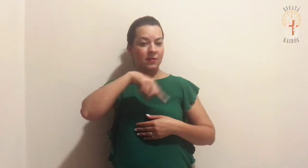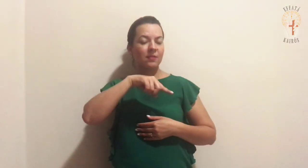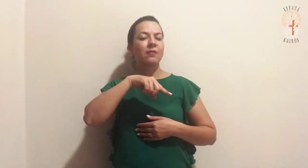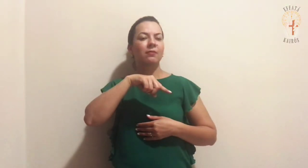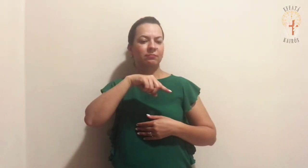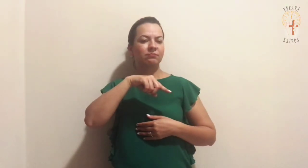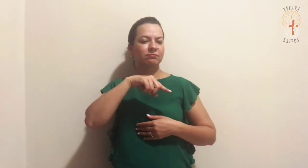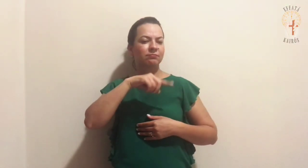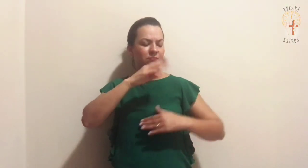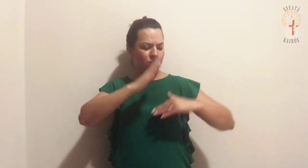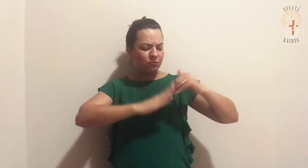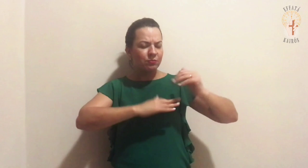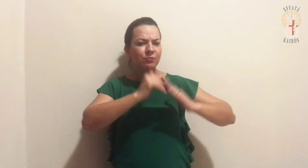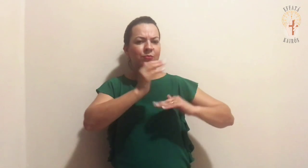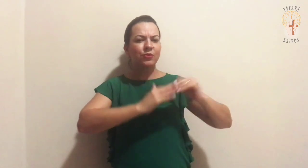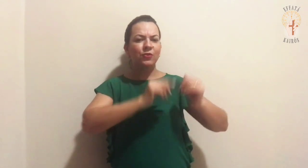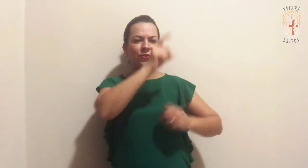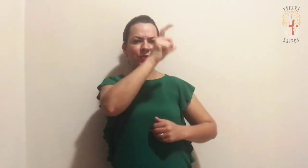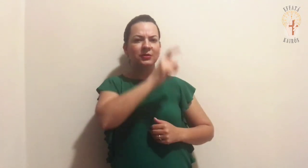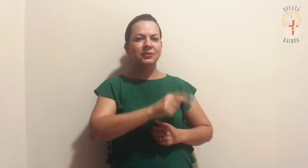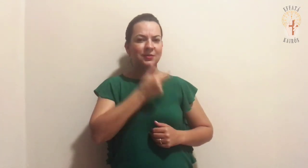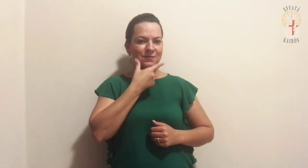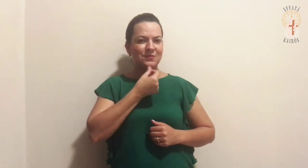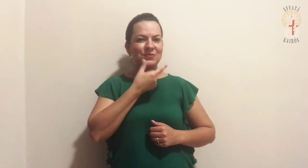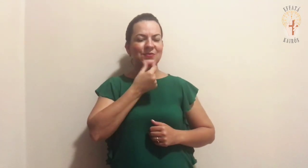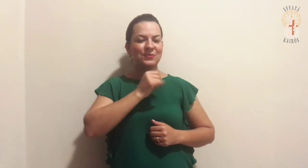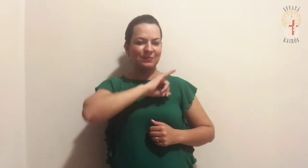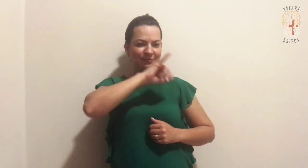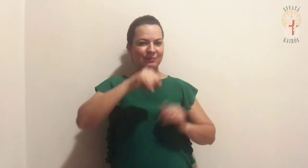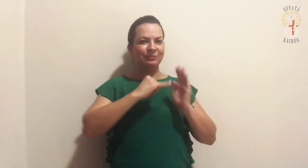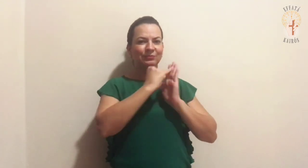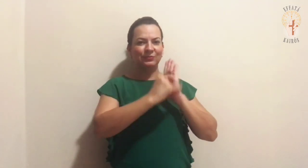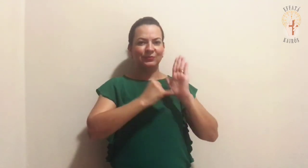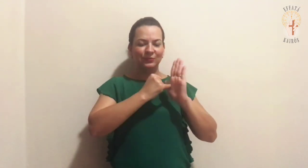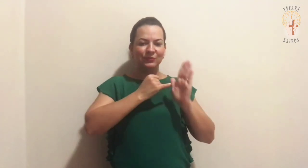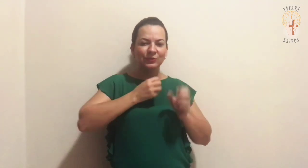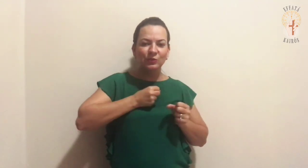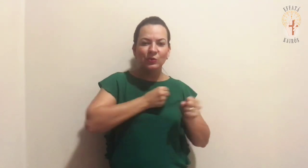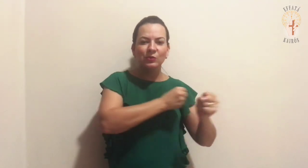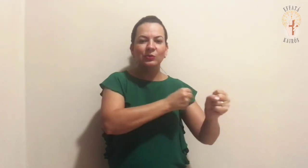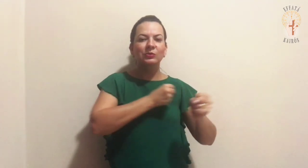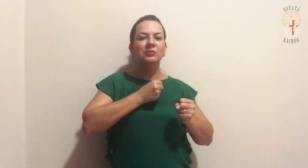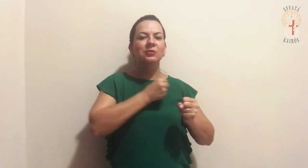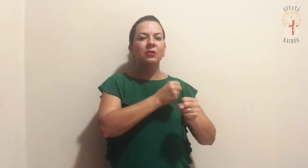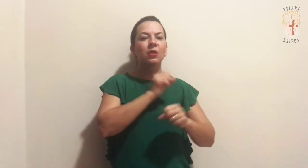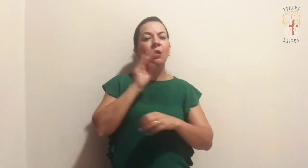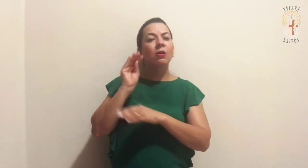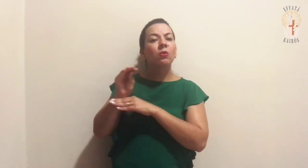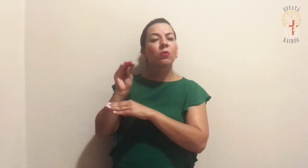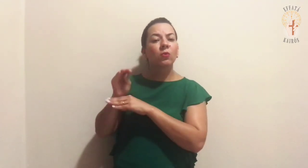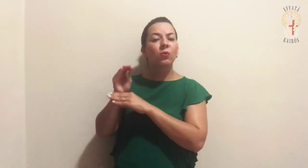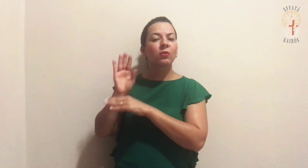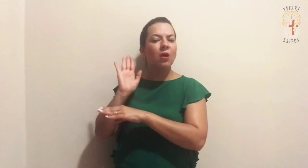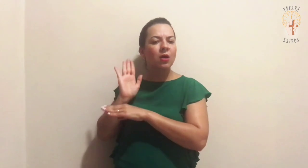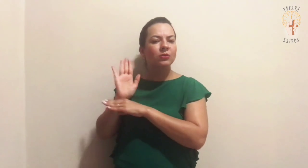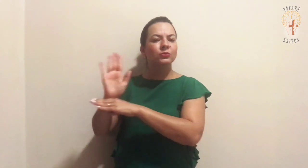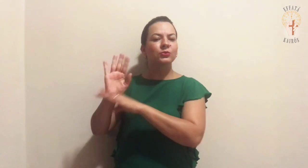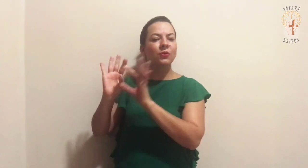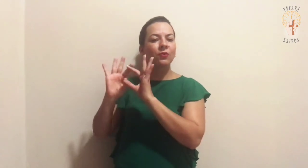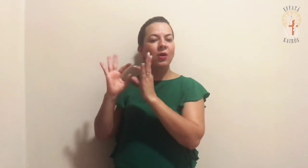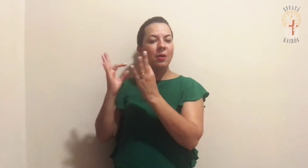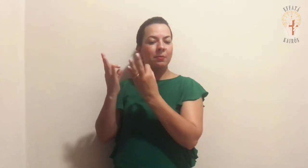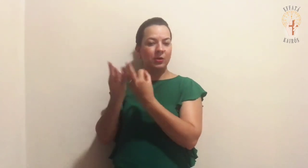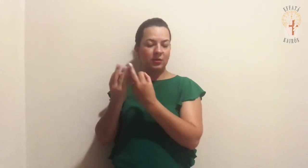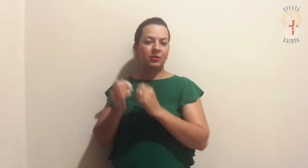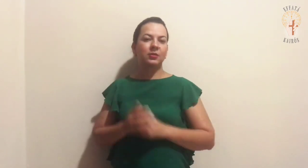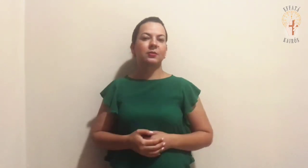The carpenter's profession provided dignity to the family.